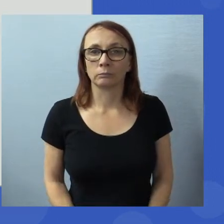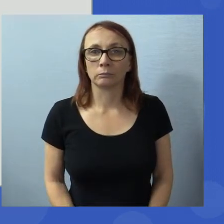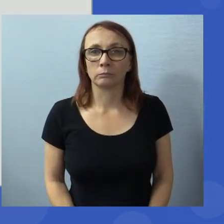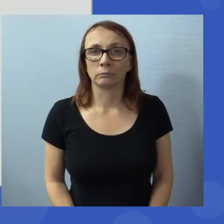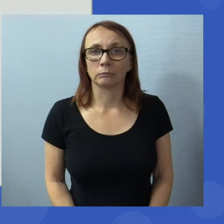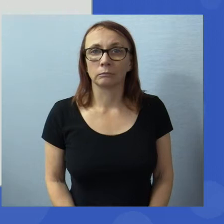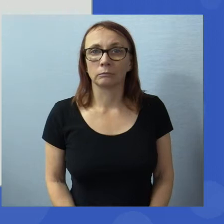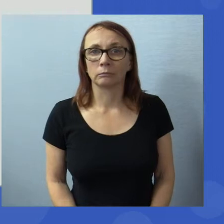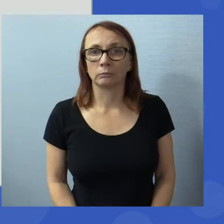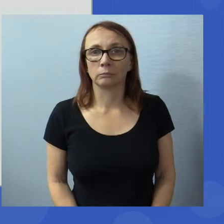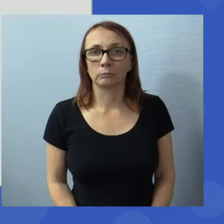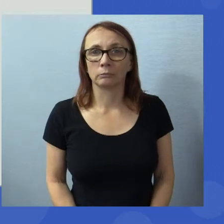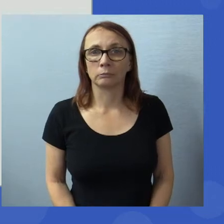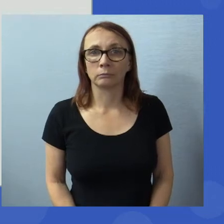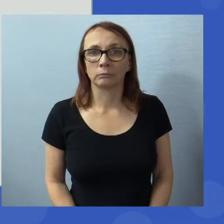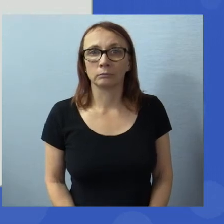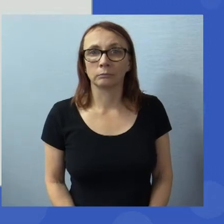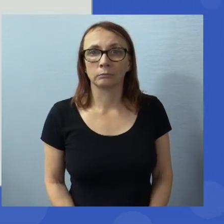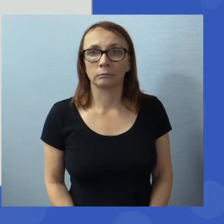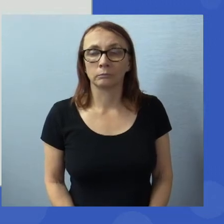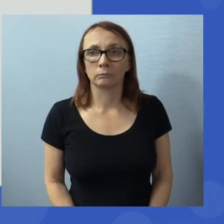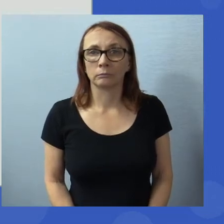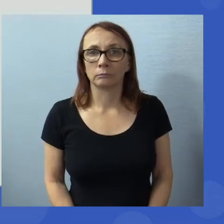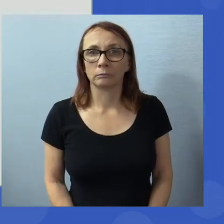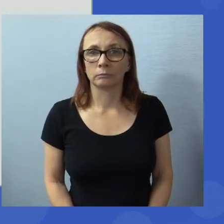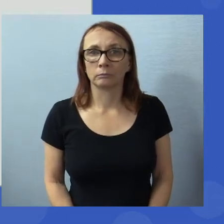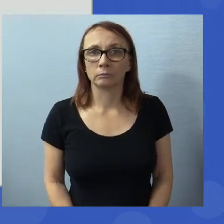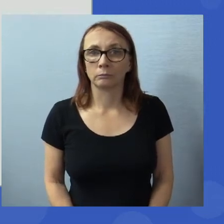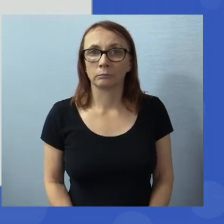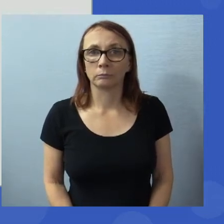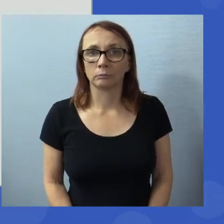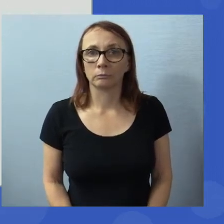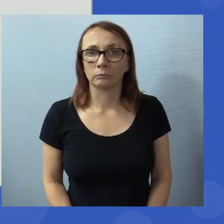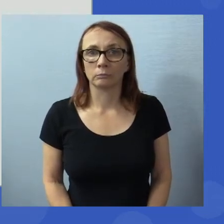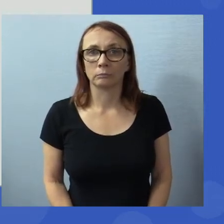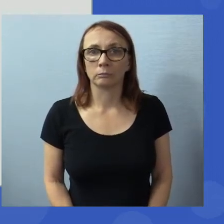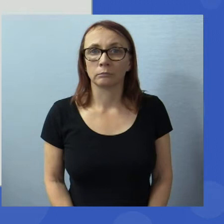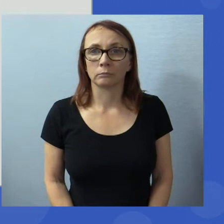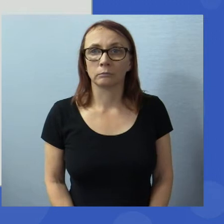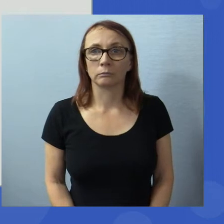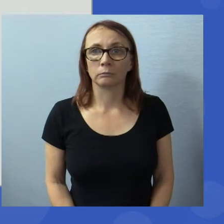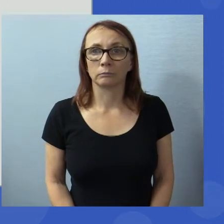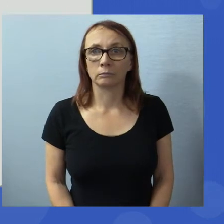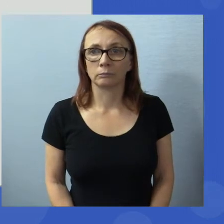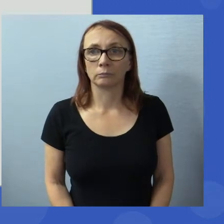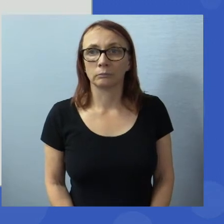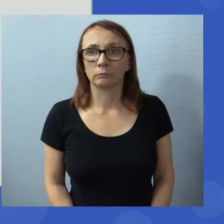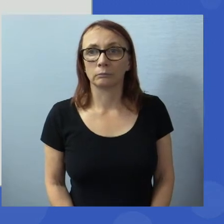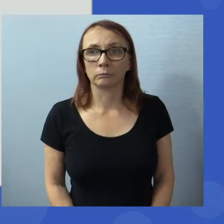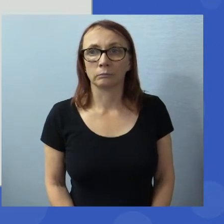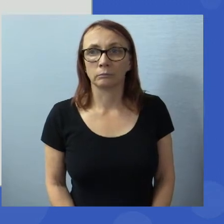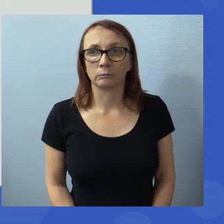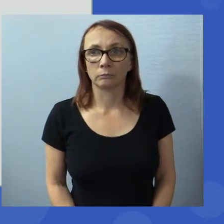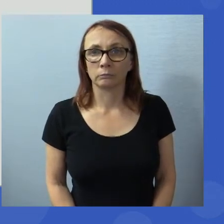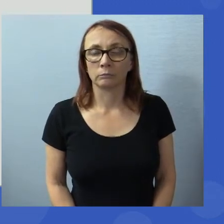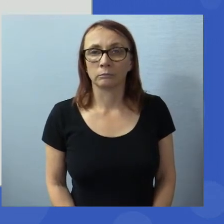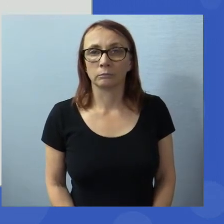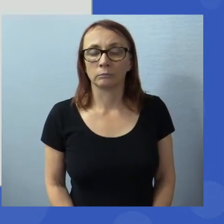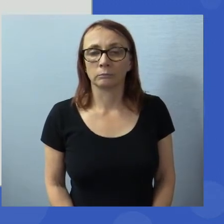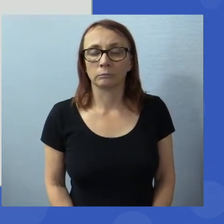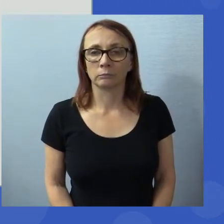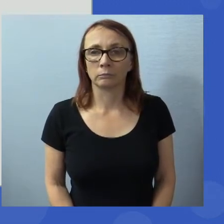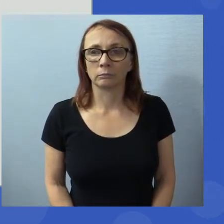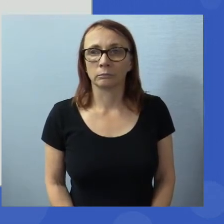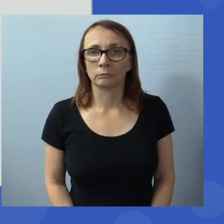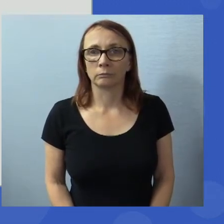you strongly disagree and and we are we're not going to leave you hanging and